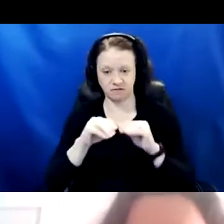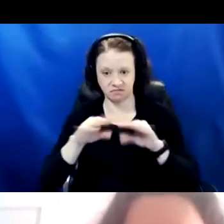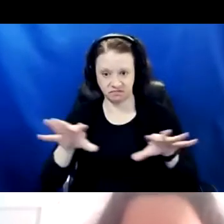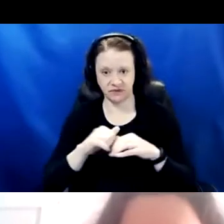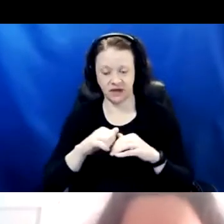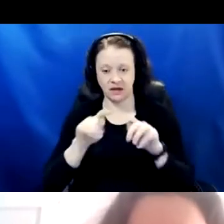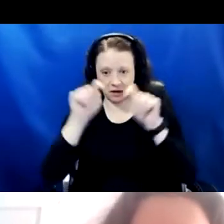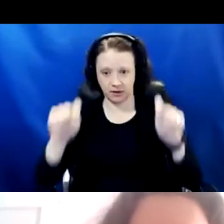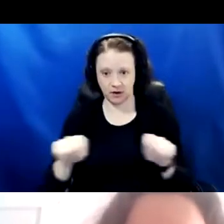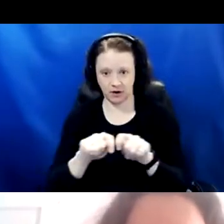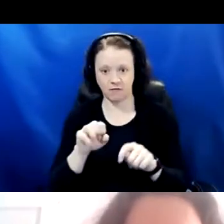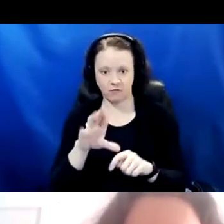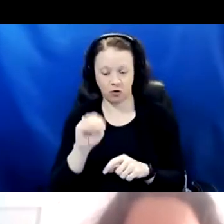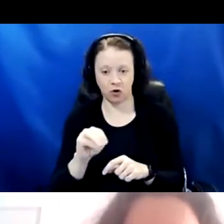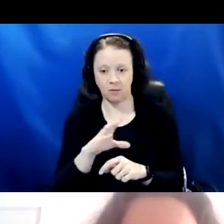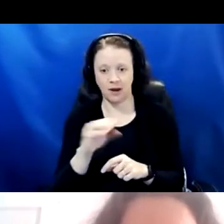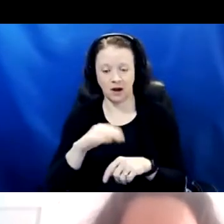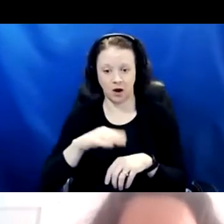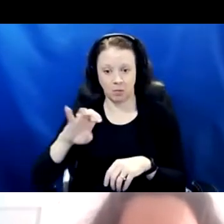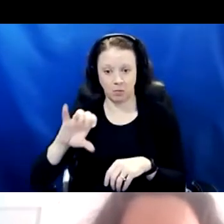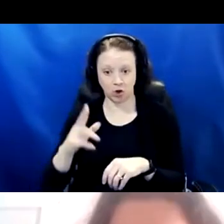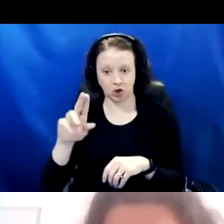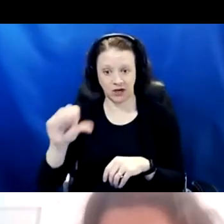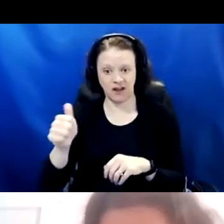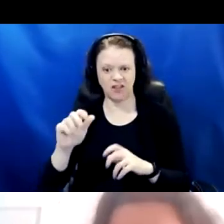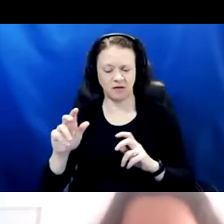that they were very likely going to permit self-attestation.